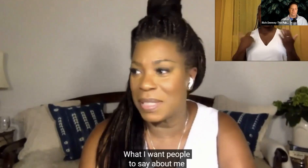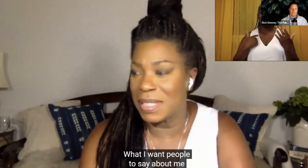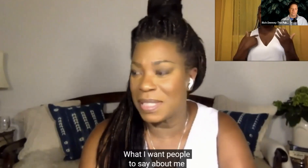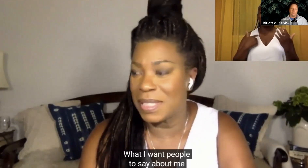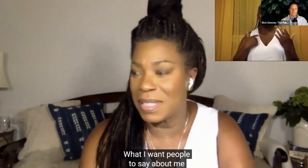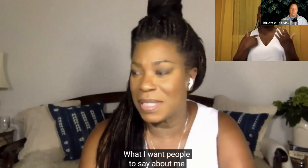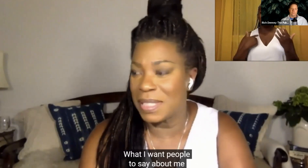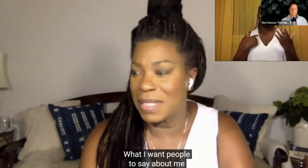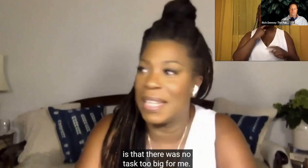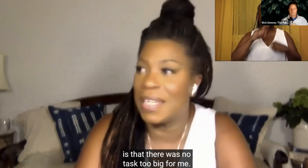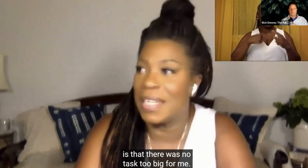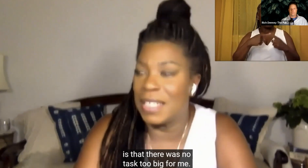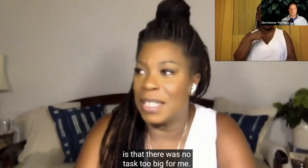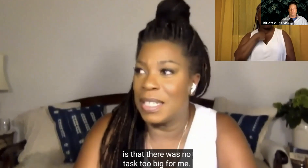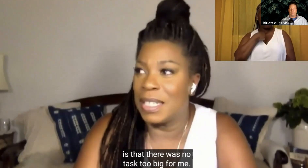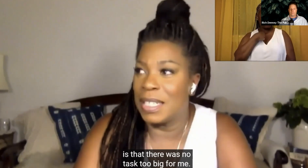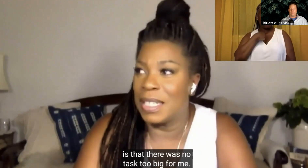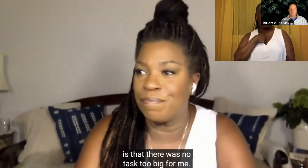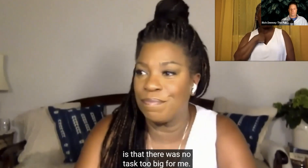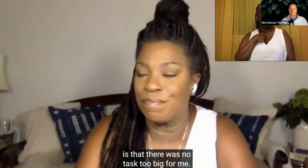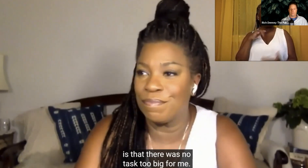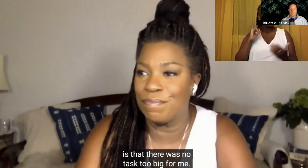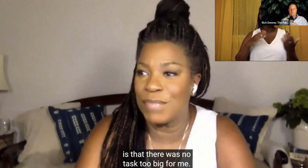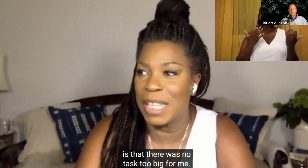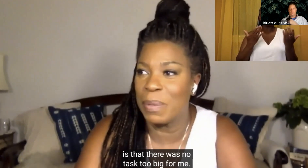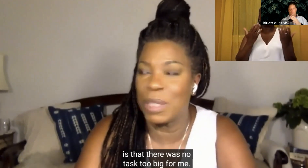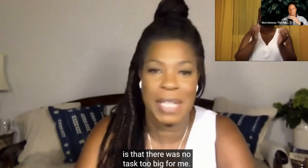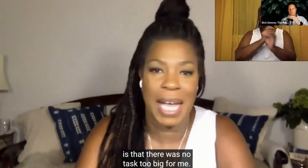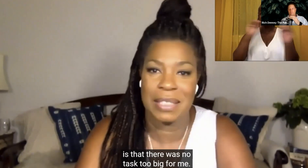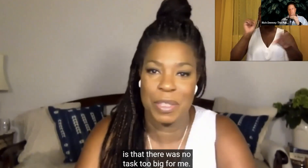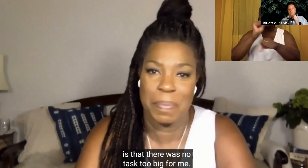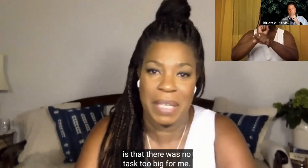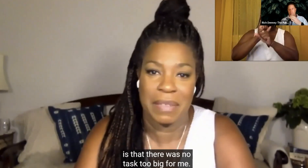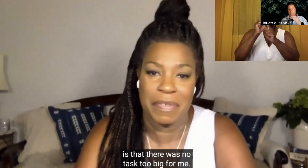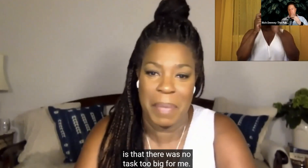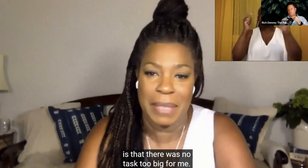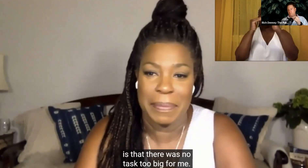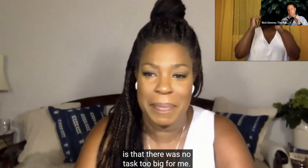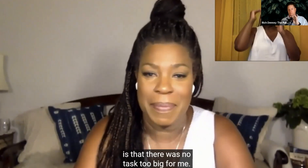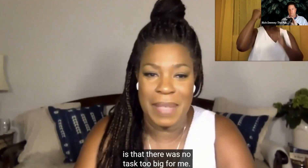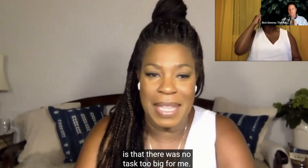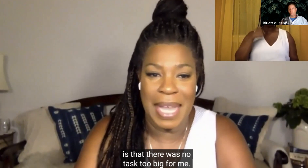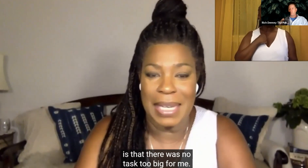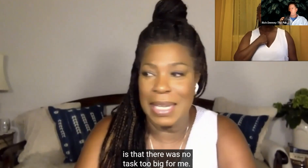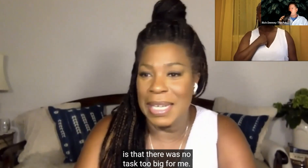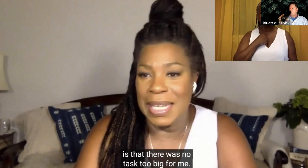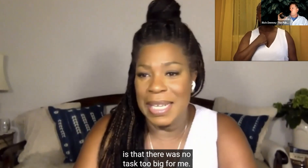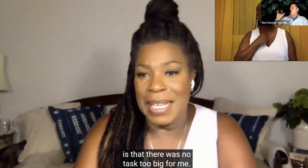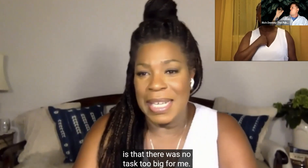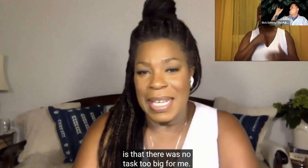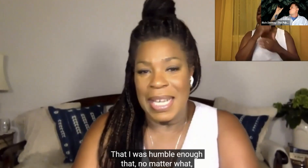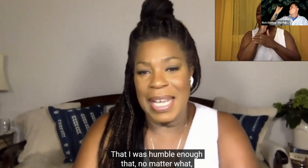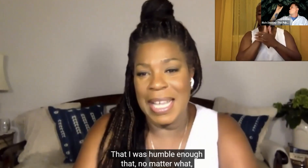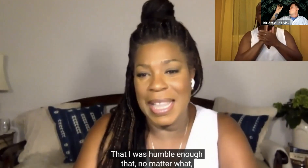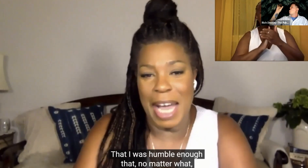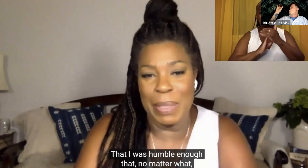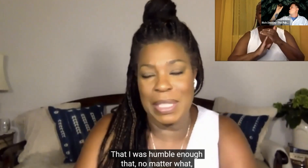to say about me is there was no task too big for me. That I was